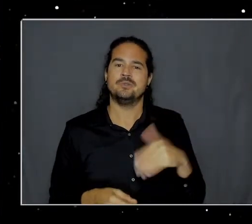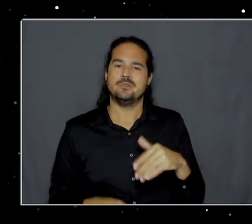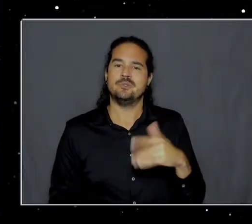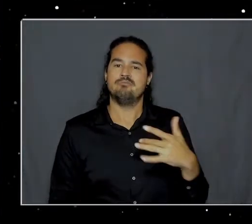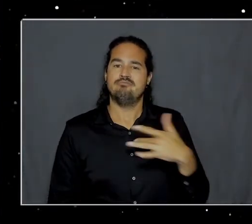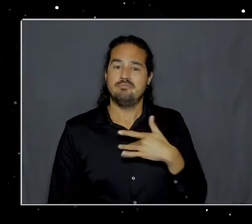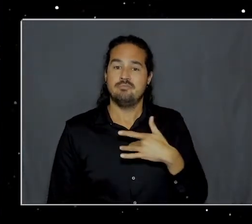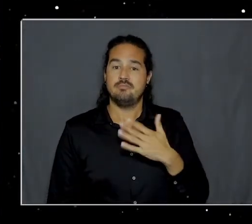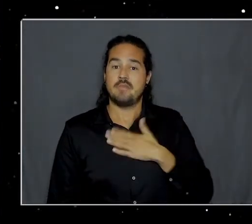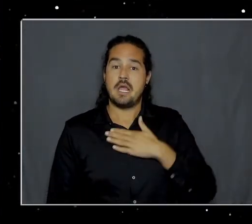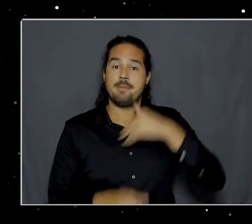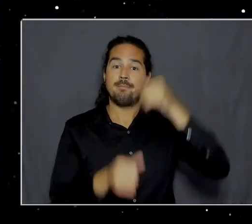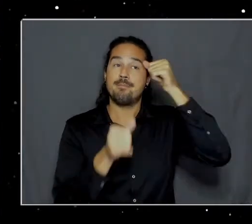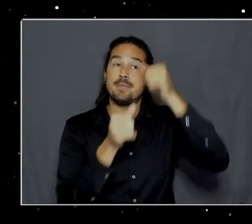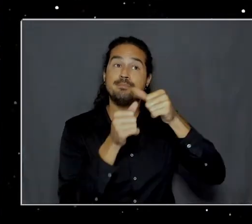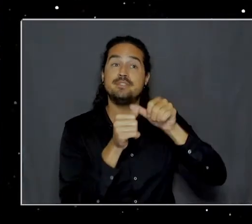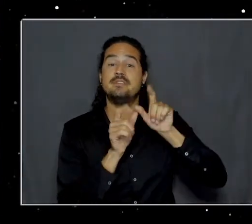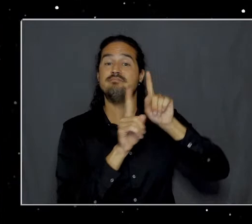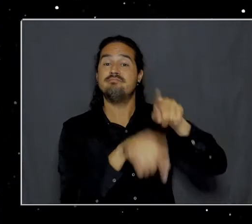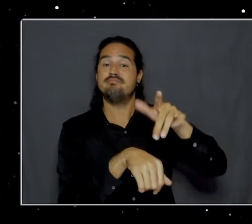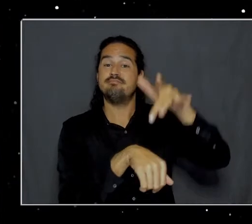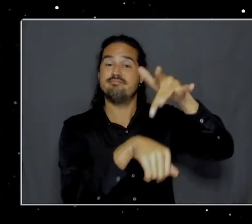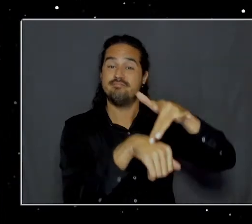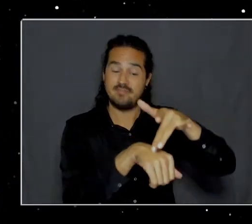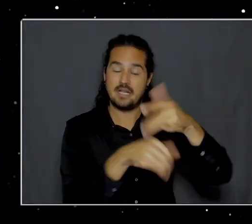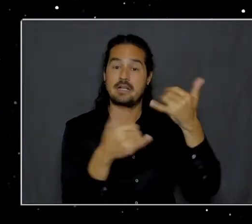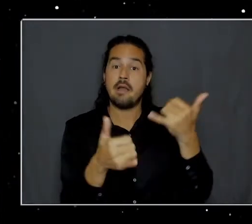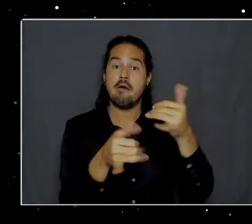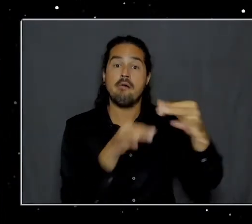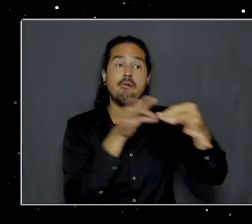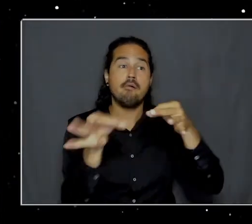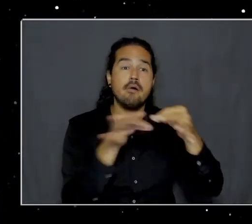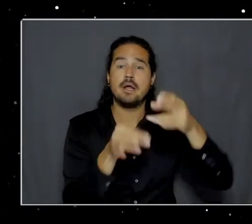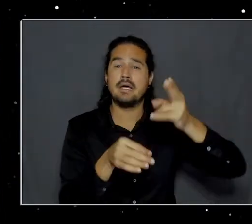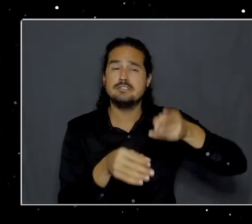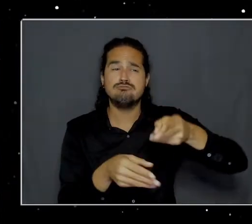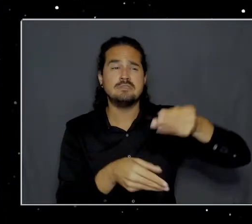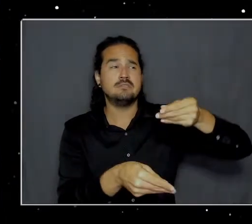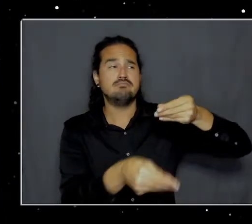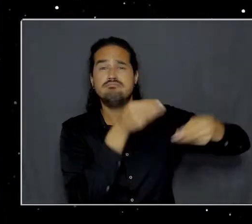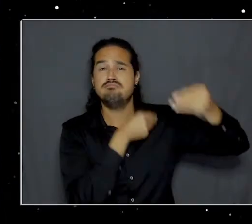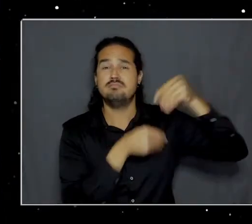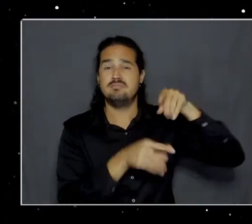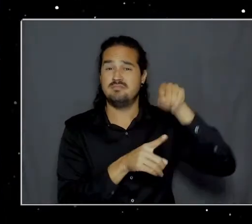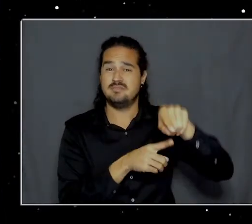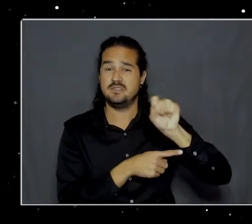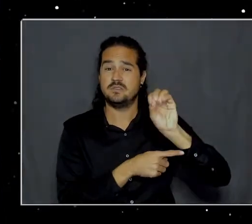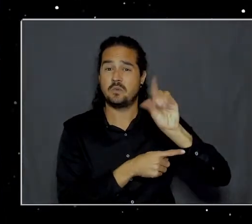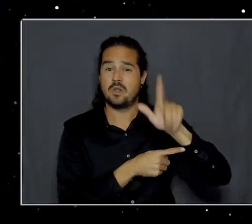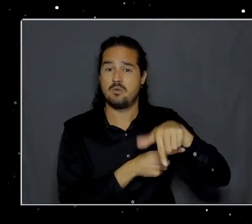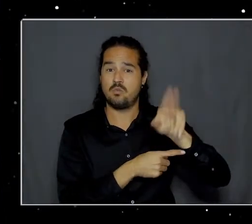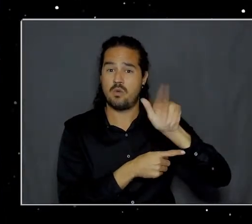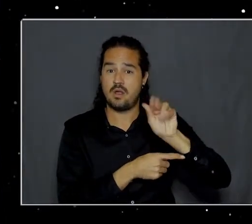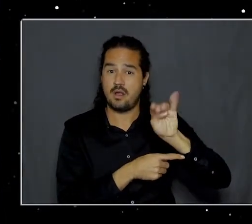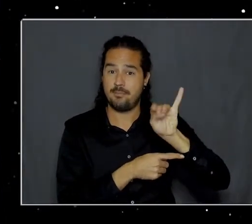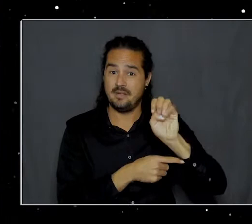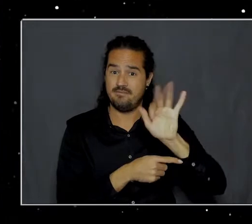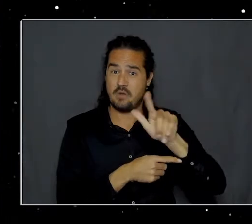LAST YEAR. SO IT'S JUST A TRIP TO BE ABLE TO HAVE THAT MEMORY. AND THEN TO HEAR THE STORY ABOUT THEIR ANCESTORS NOT BEING ABLE TO HEAR THEIR REQUESTS AND GRANT